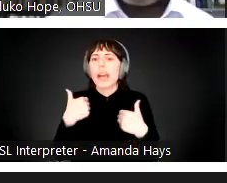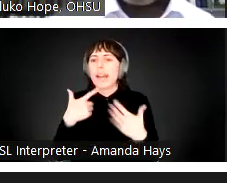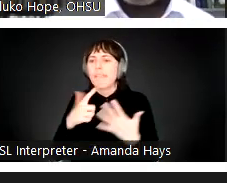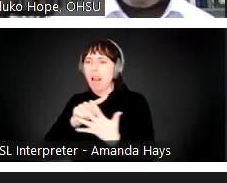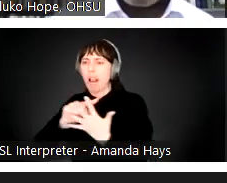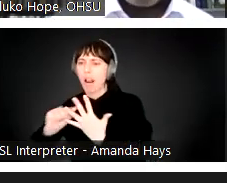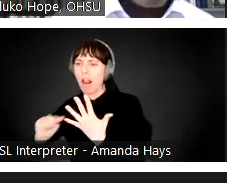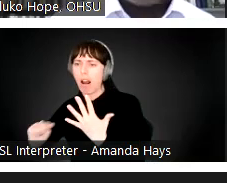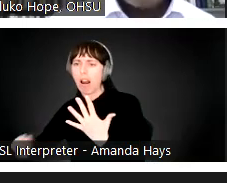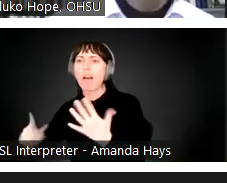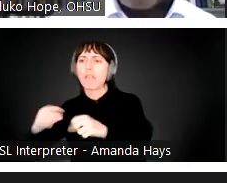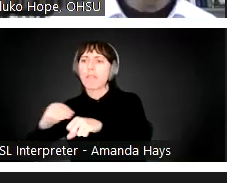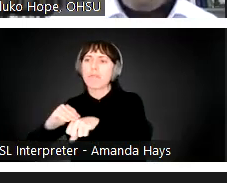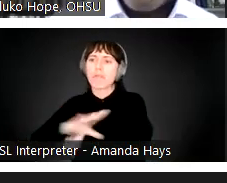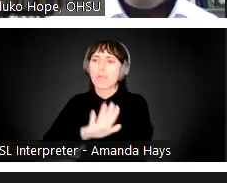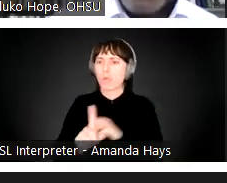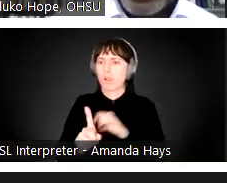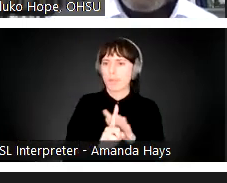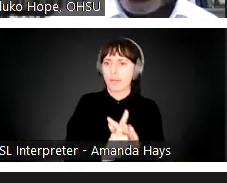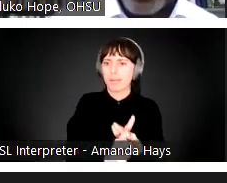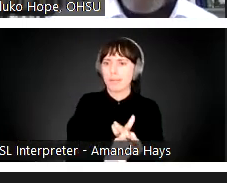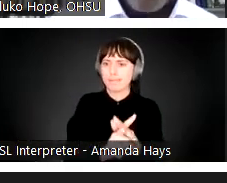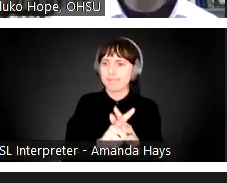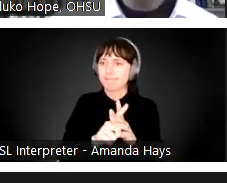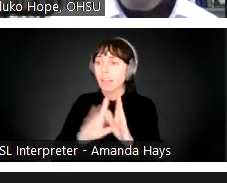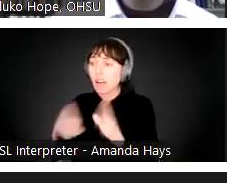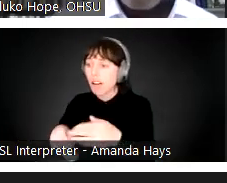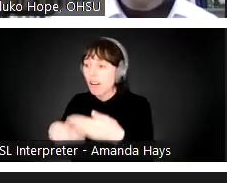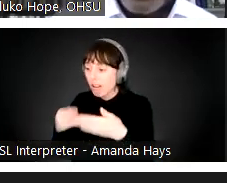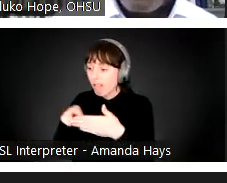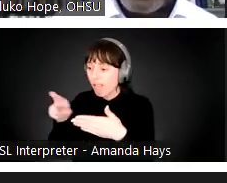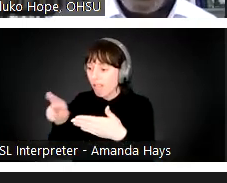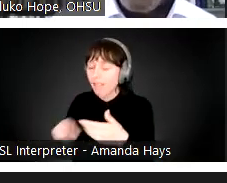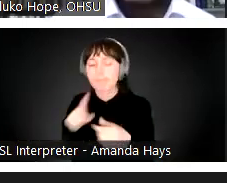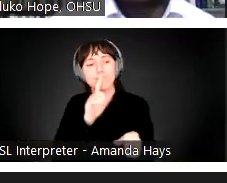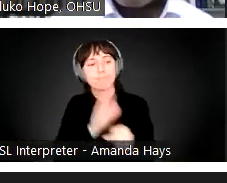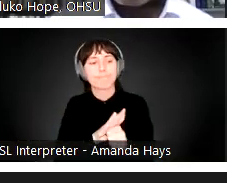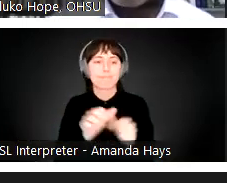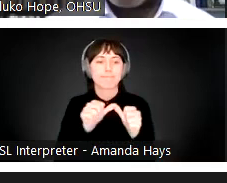that you present with. They're not going to be diagnosing Long COVID with the